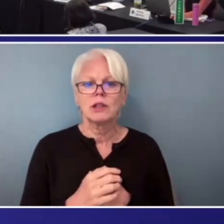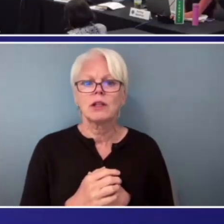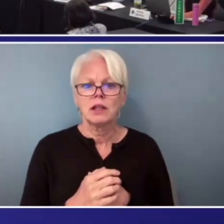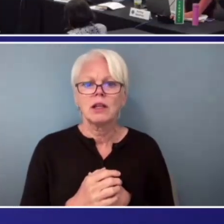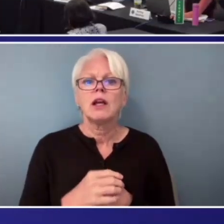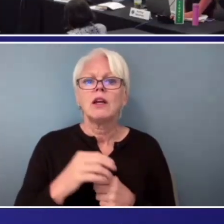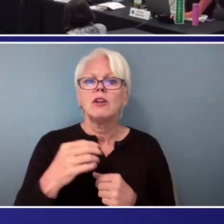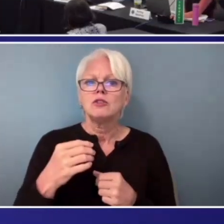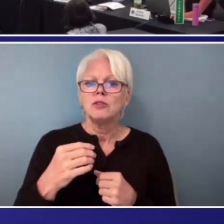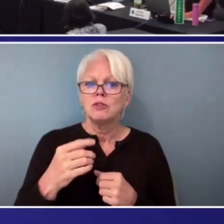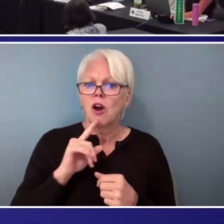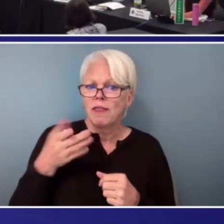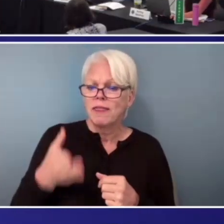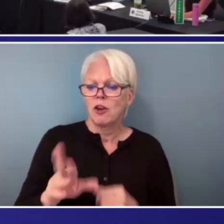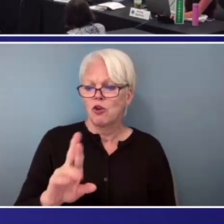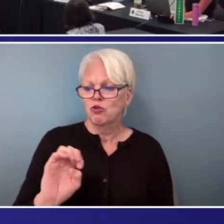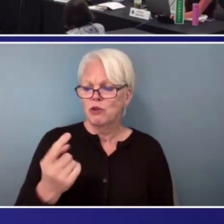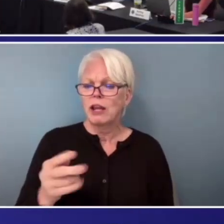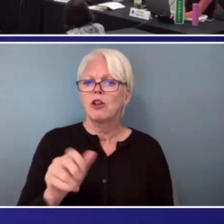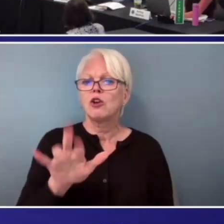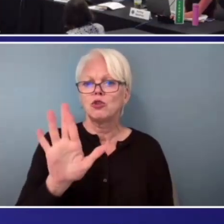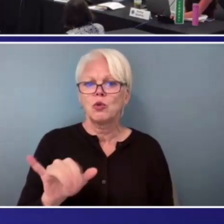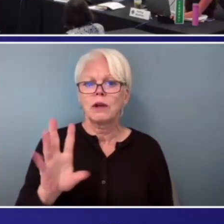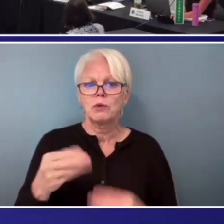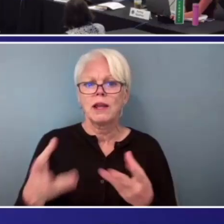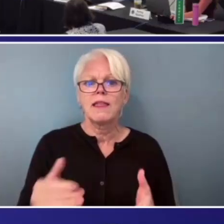that call for auto enrollment in IDR?